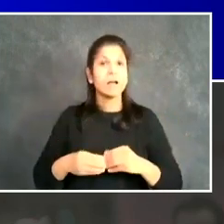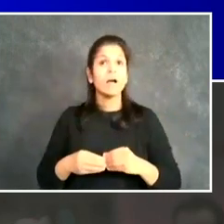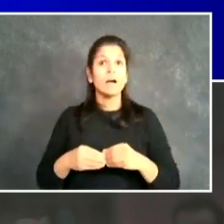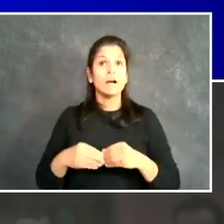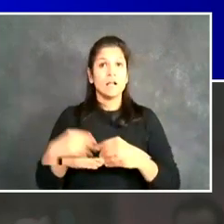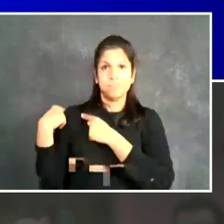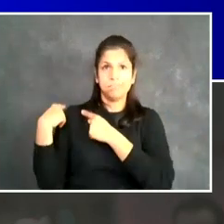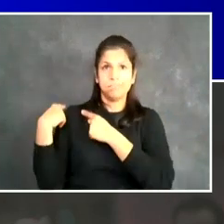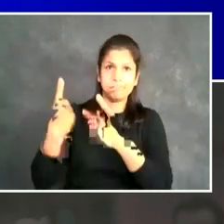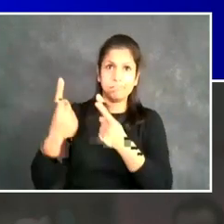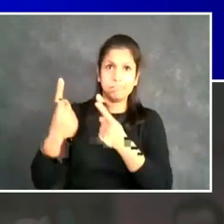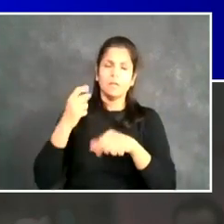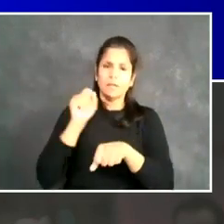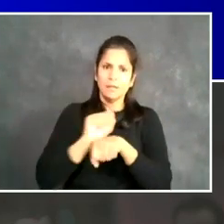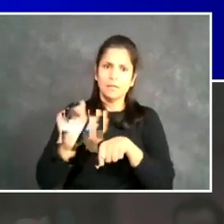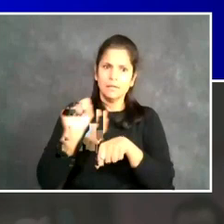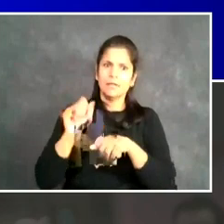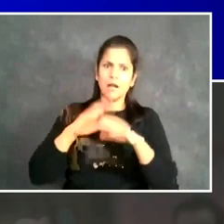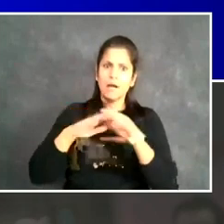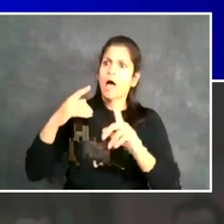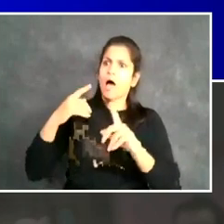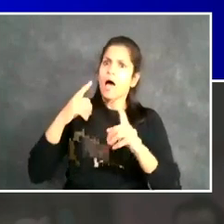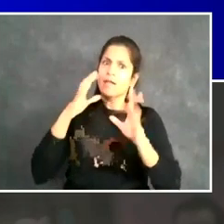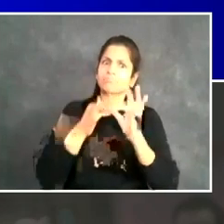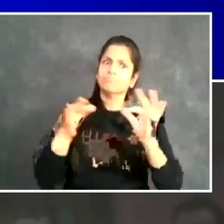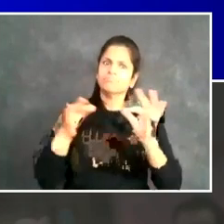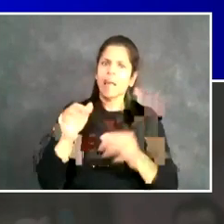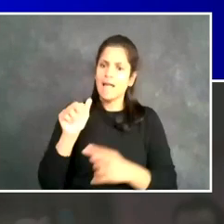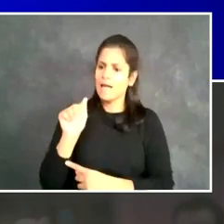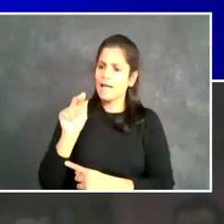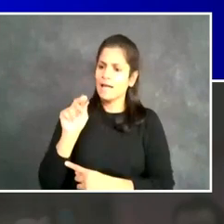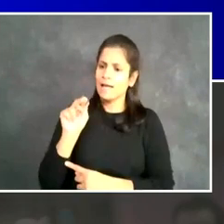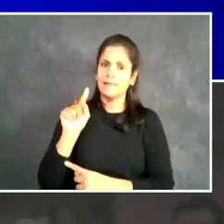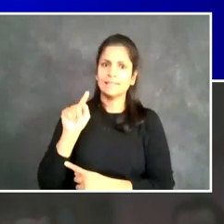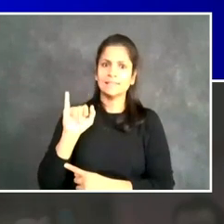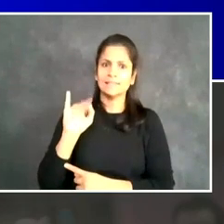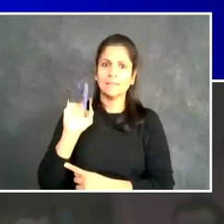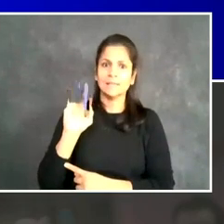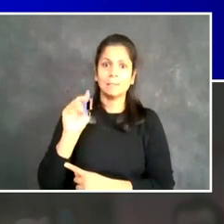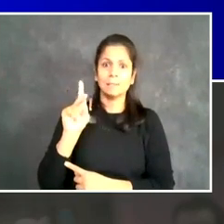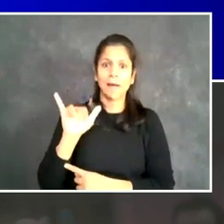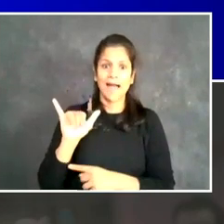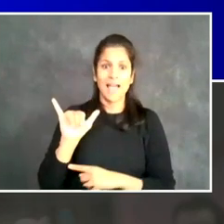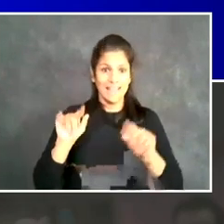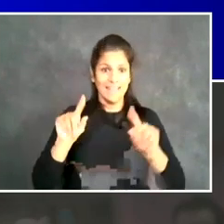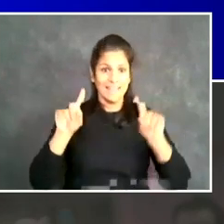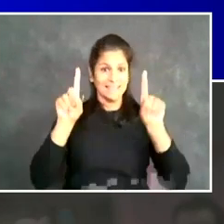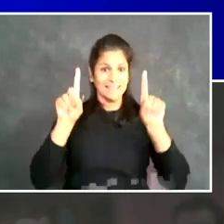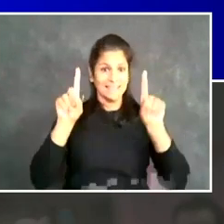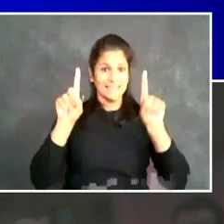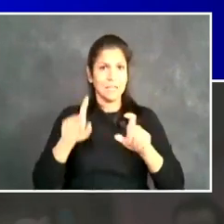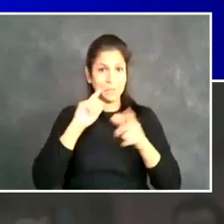AND WHAT WE'VE TALKED ABOUT BEFORE IS THE CORONAVIRUS TEST